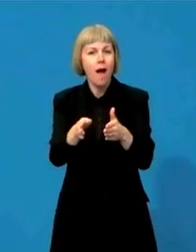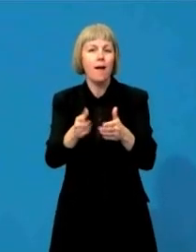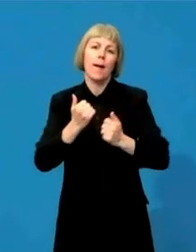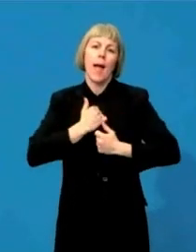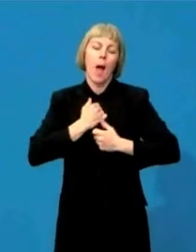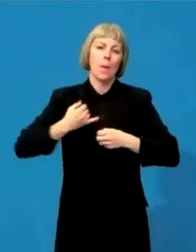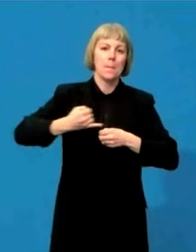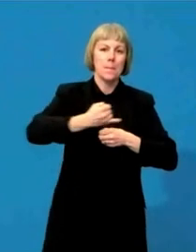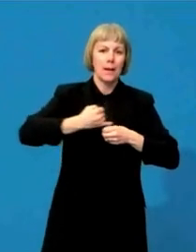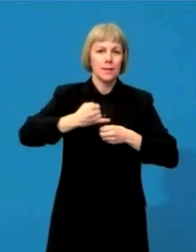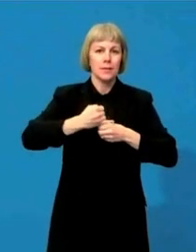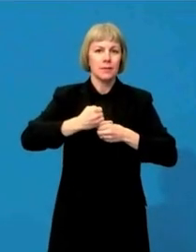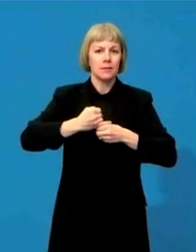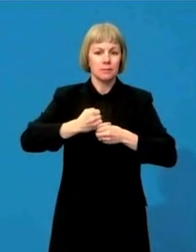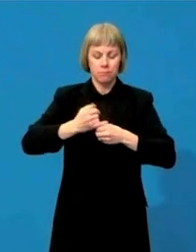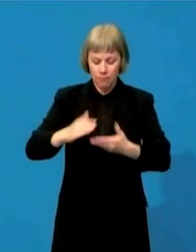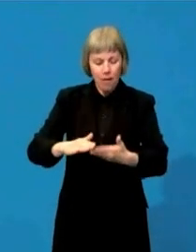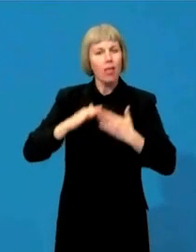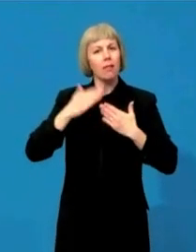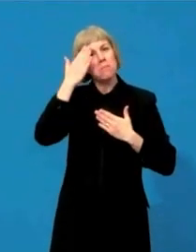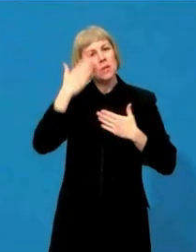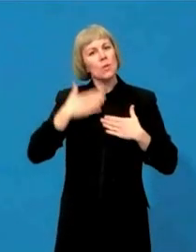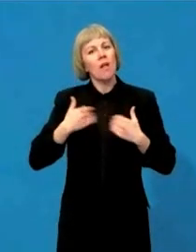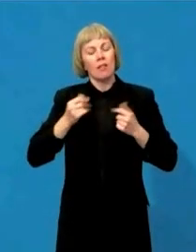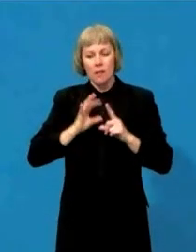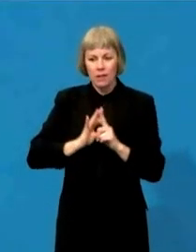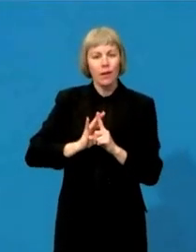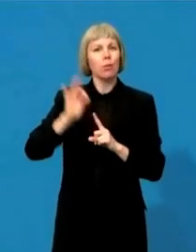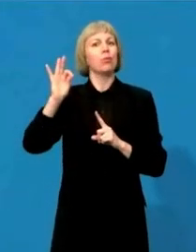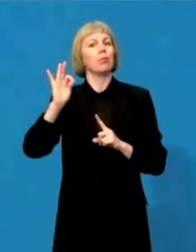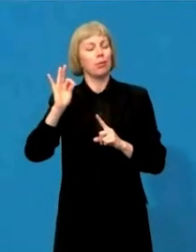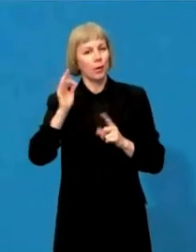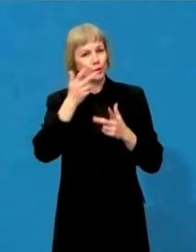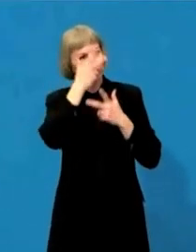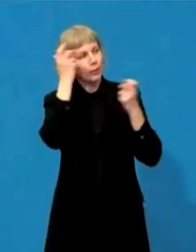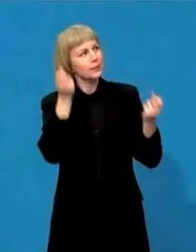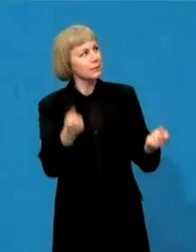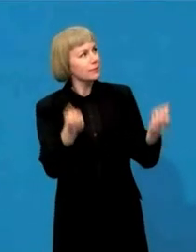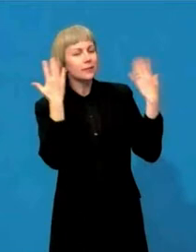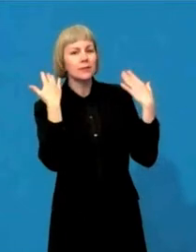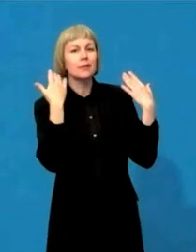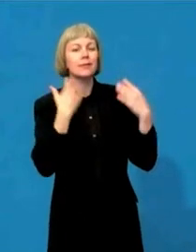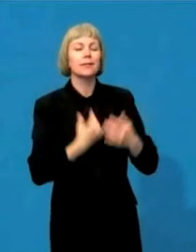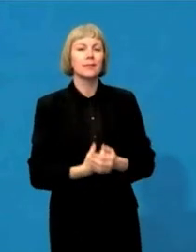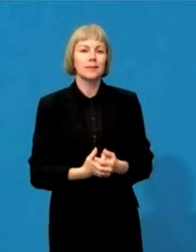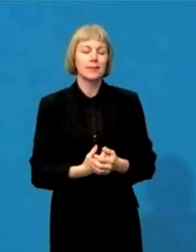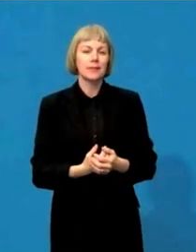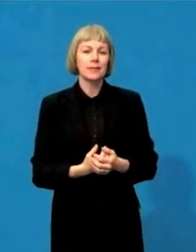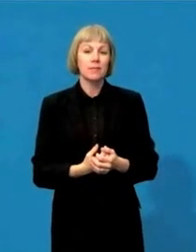health and to be able to destress, but it's also that gives us food as well.